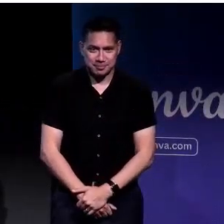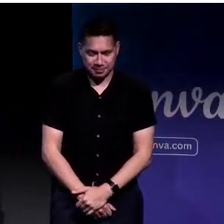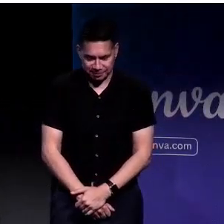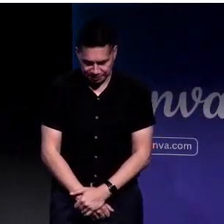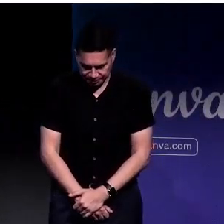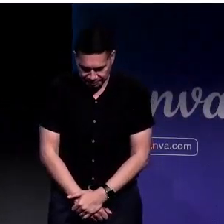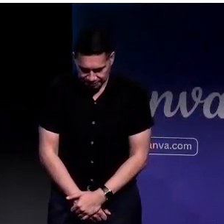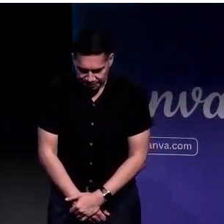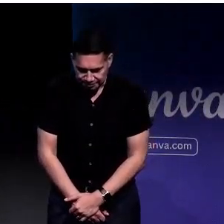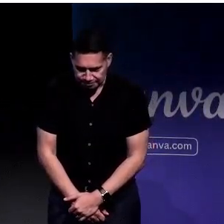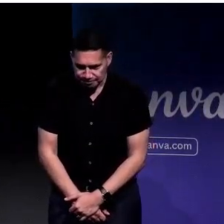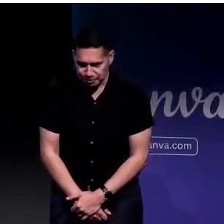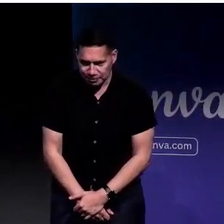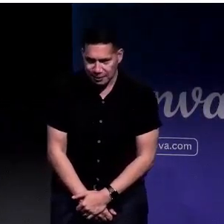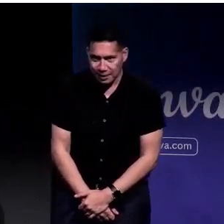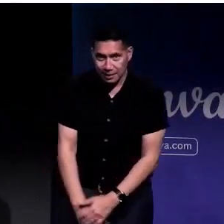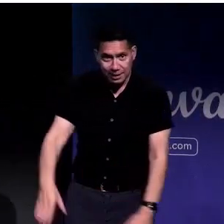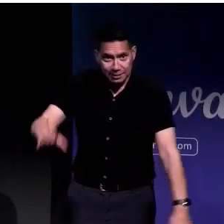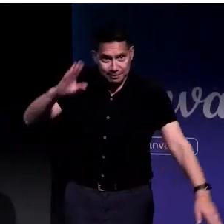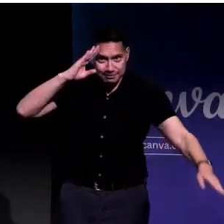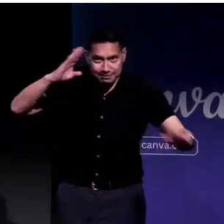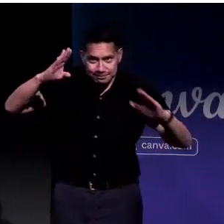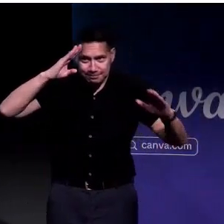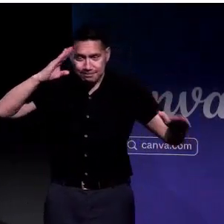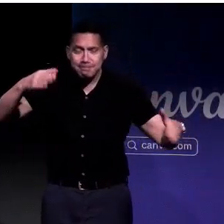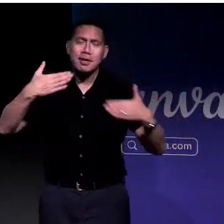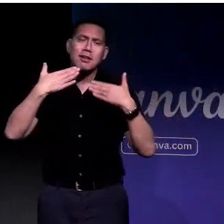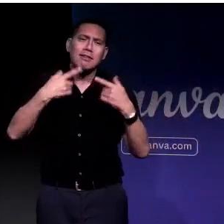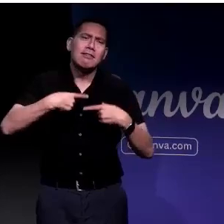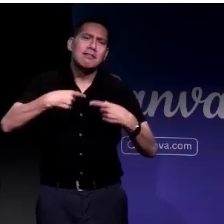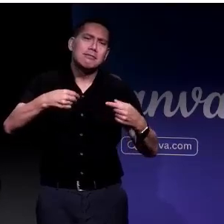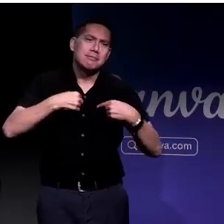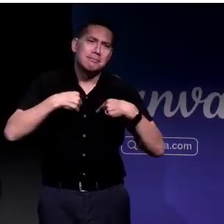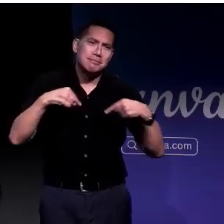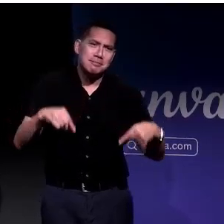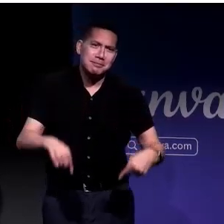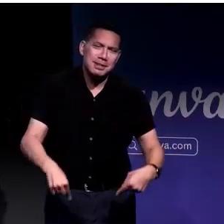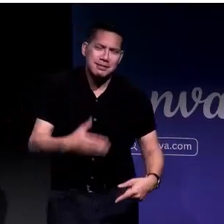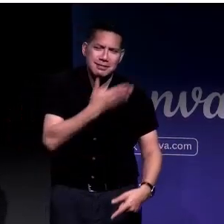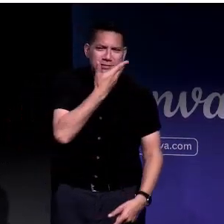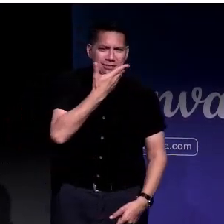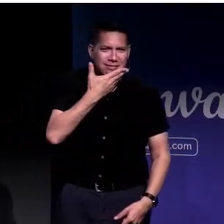How. Ally: Hello everyone. Thank you for having me. It's so nice to be here.